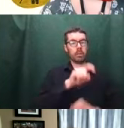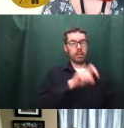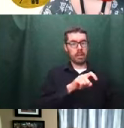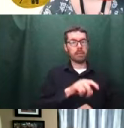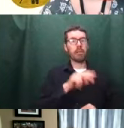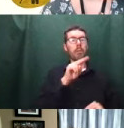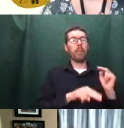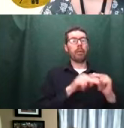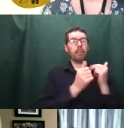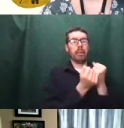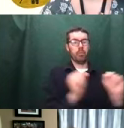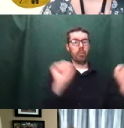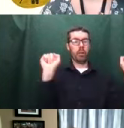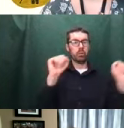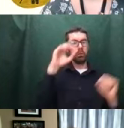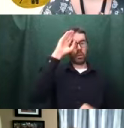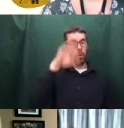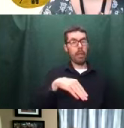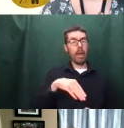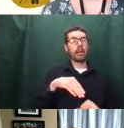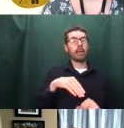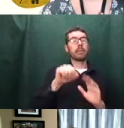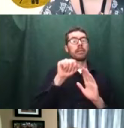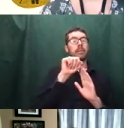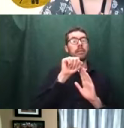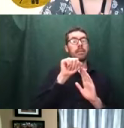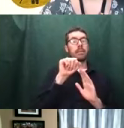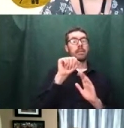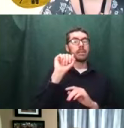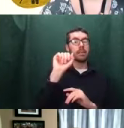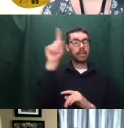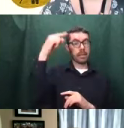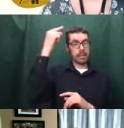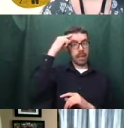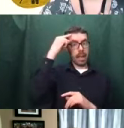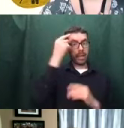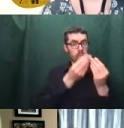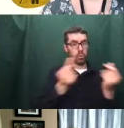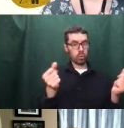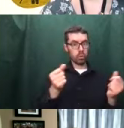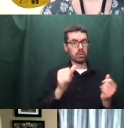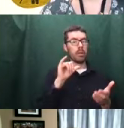solutions inevitably extends into further control over our lives. And on the right side